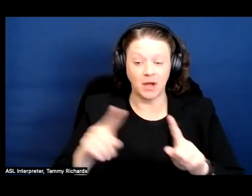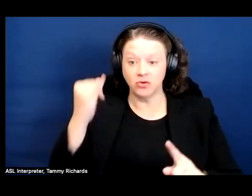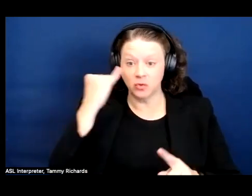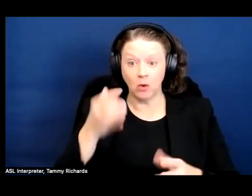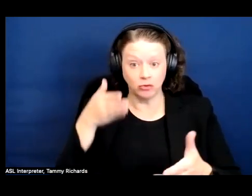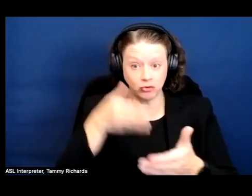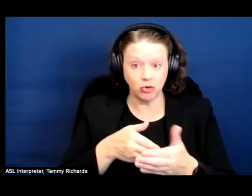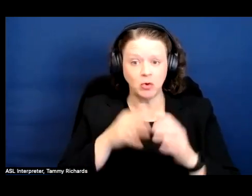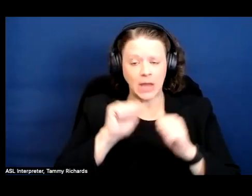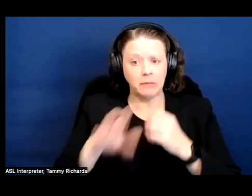Only one answer.